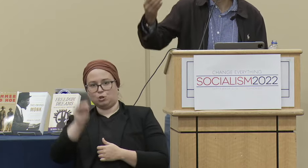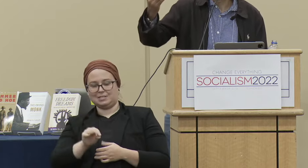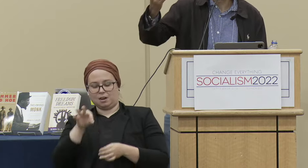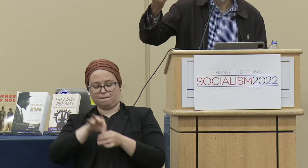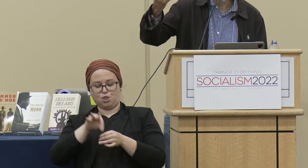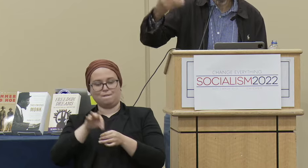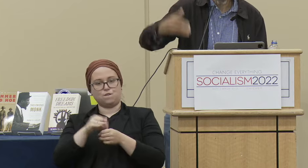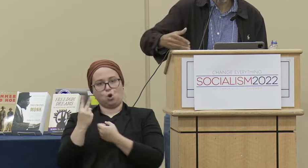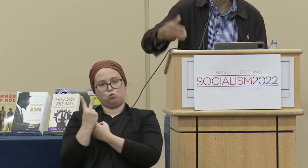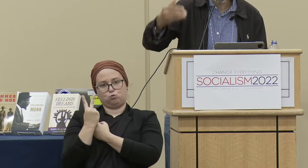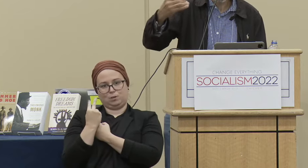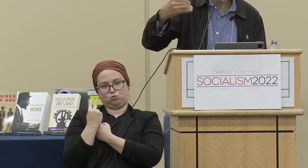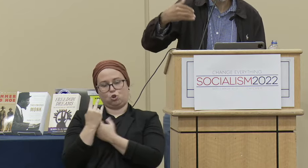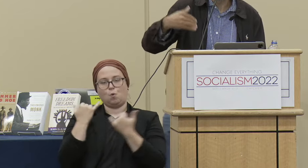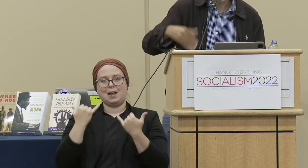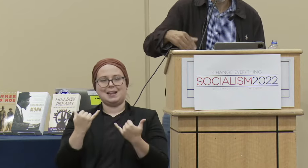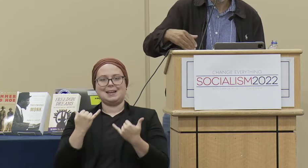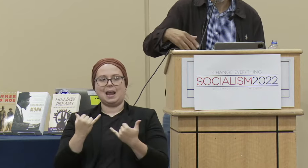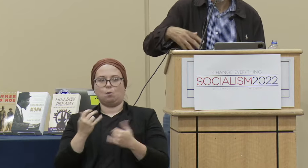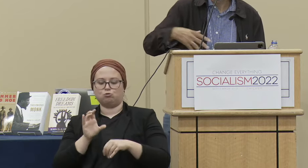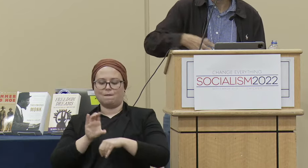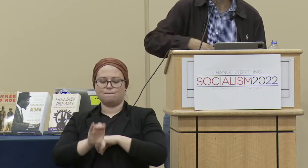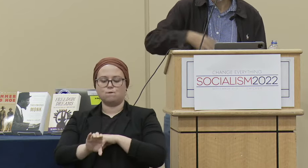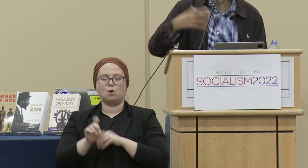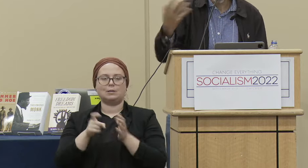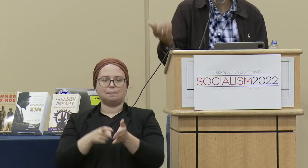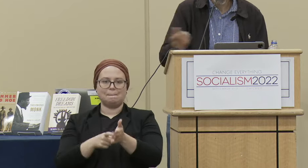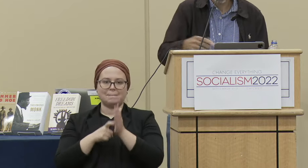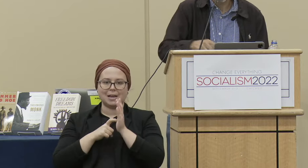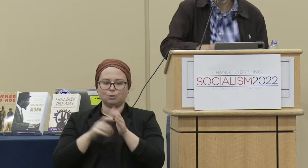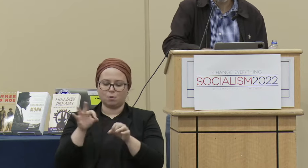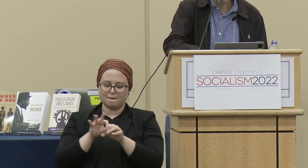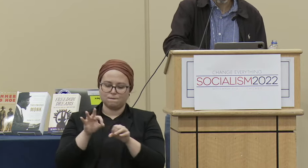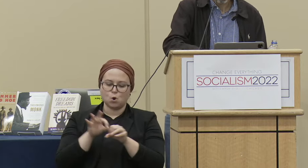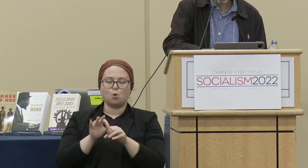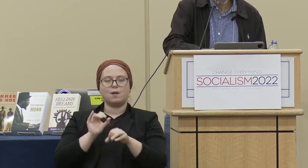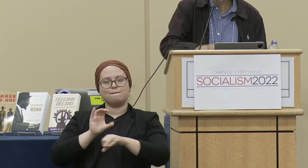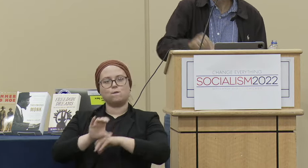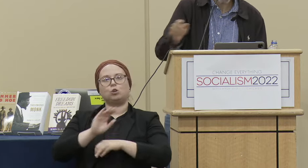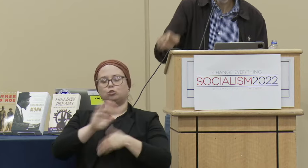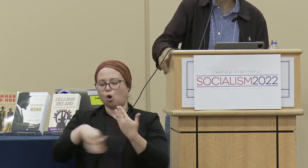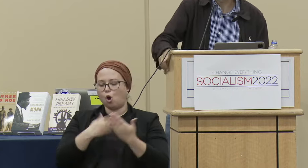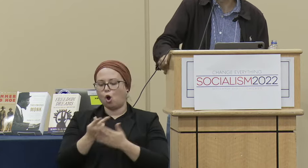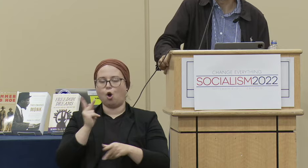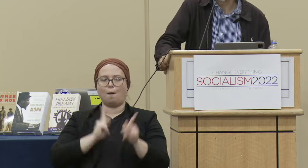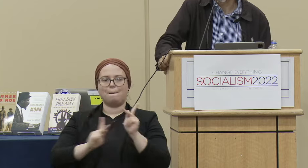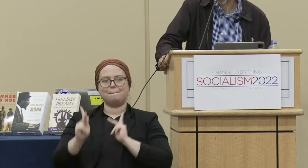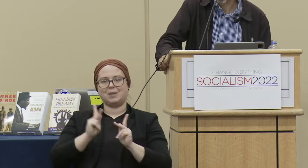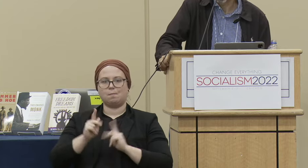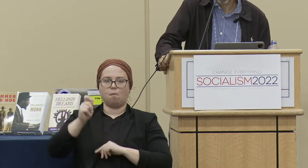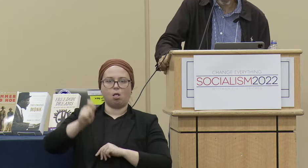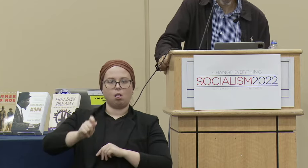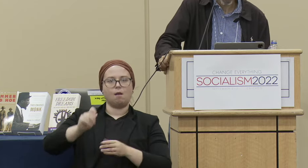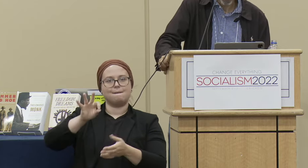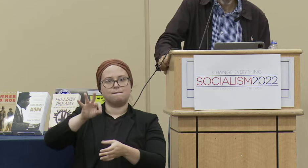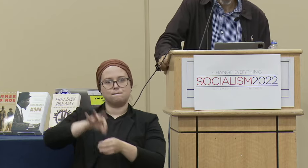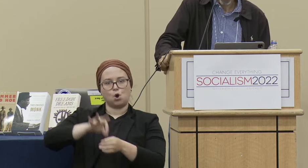in 2020 with 70% of the vote. Two years ago. Now it's an imposed mandatory voting, forcing everyone to cast a